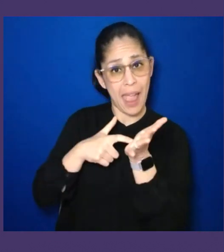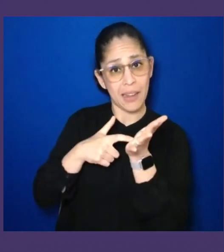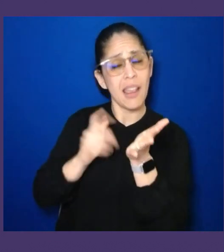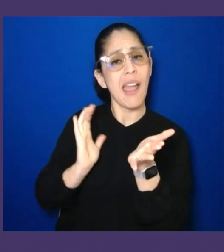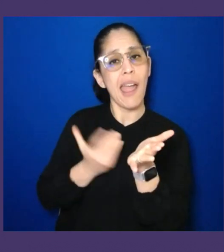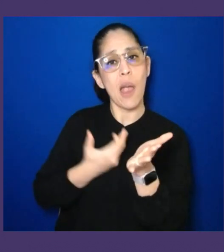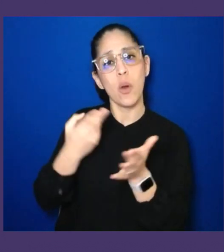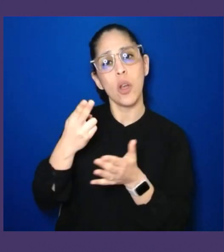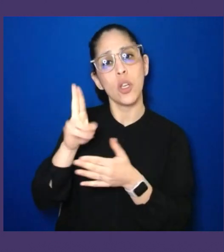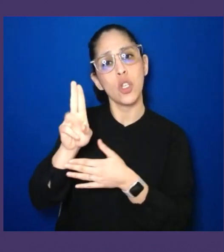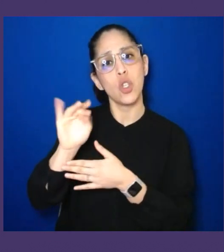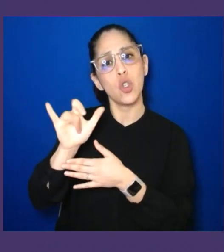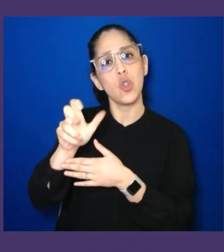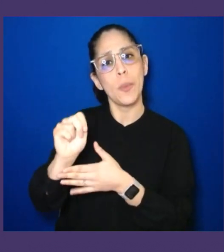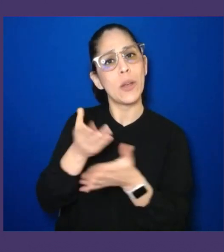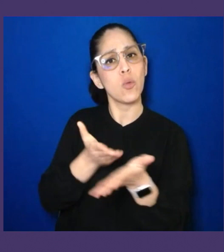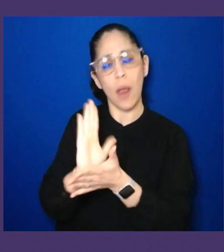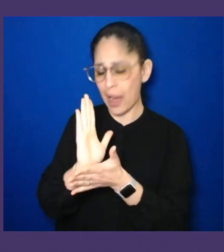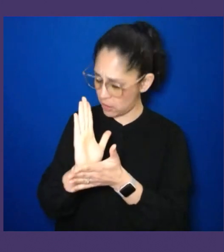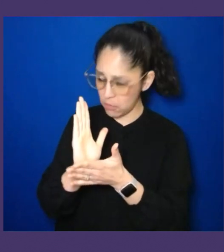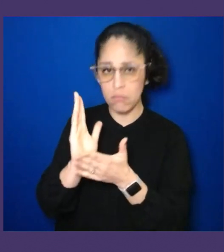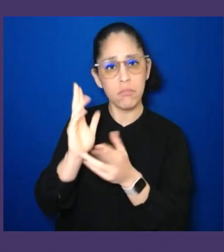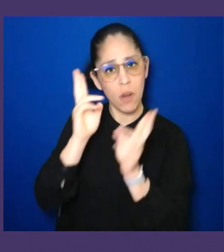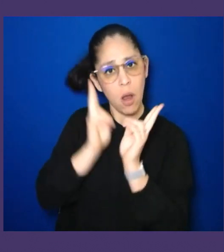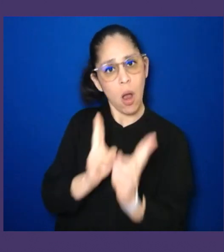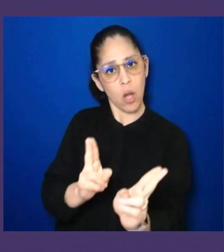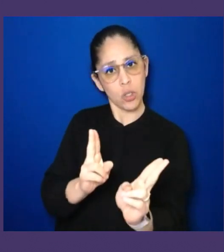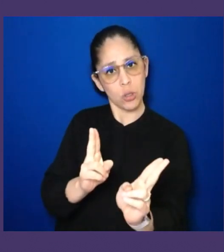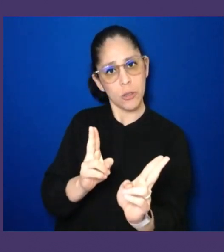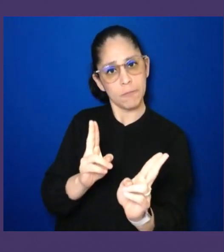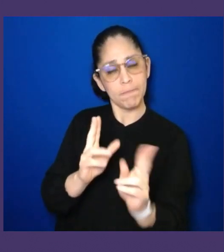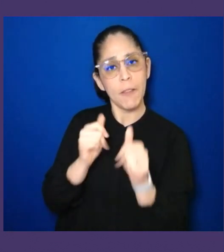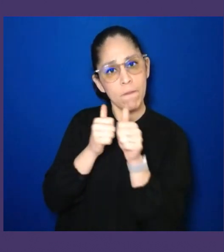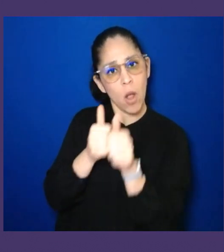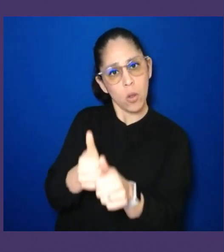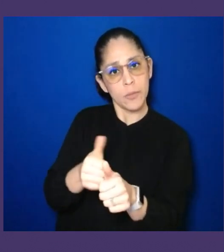Because as Stephanie was saying, our human rights are not